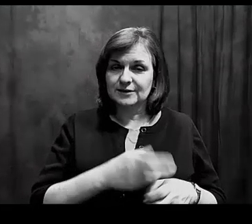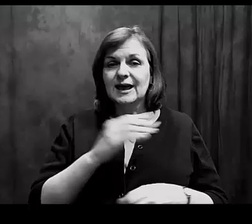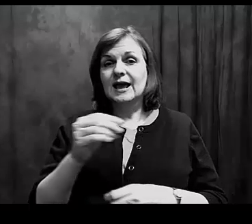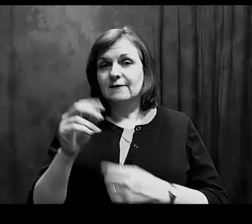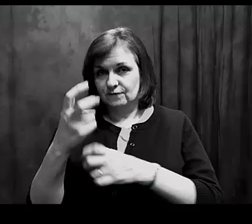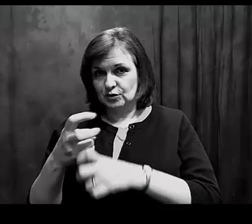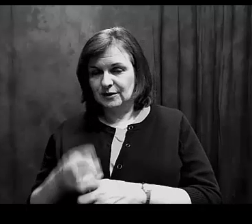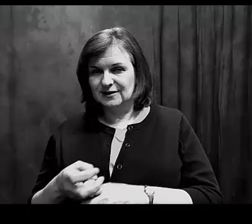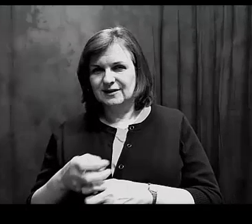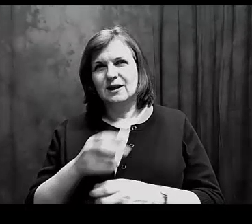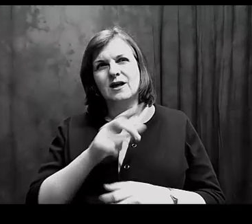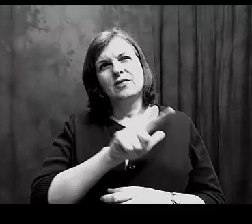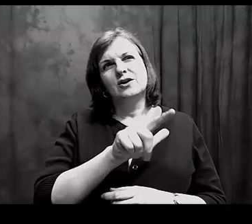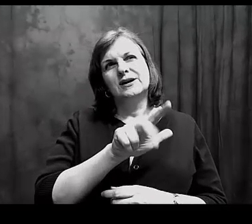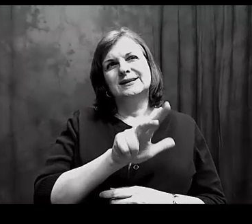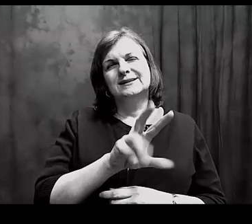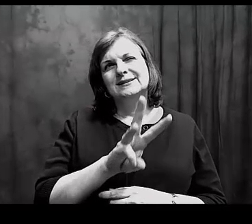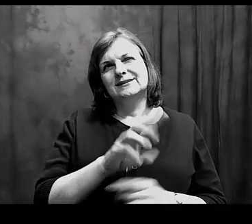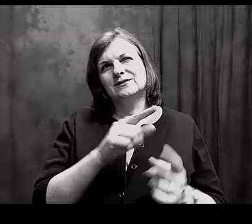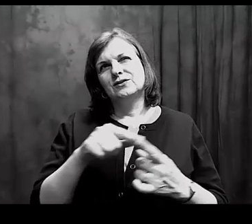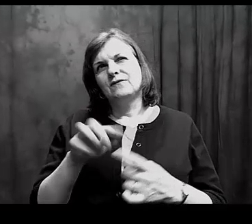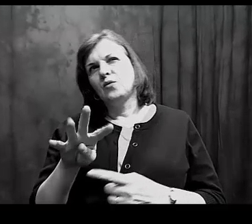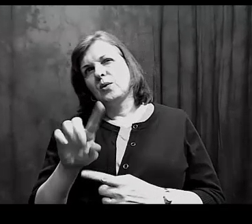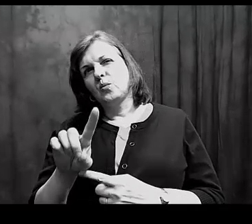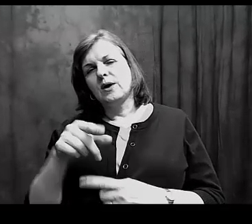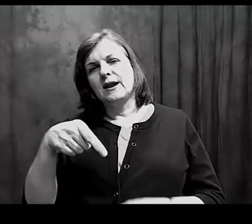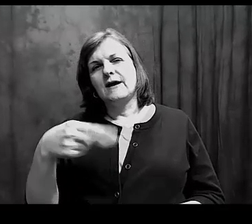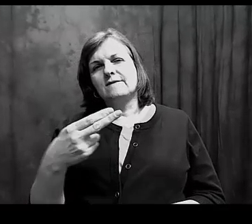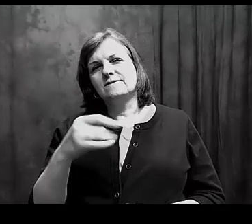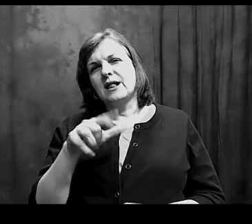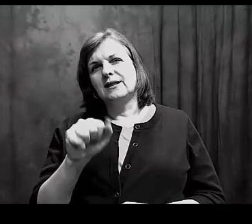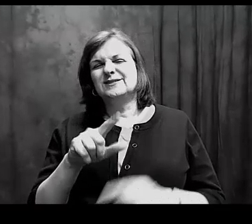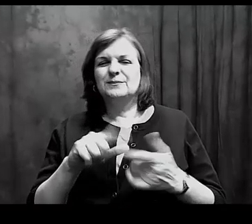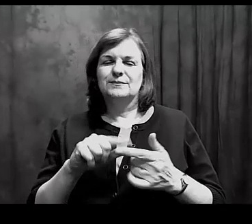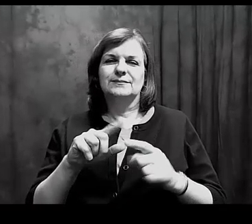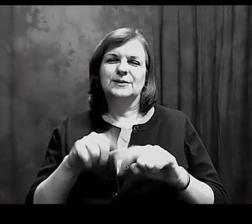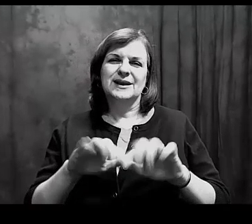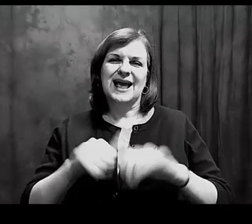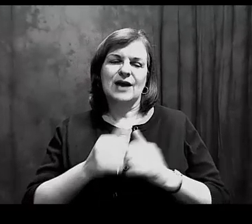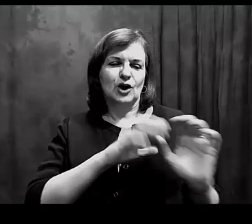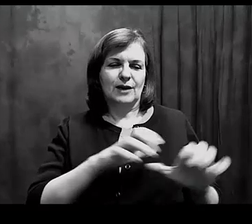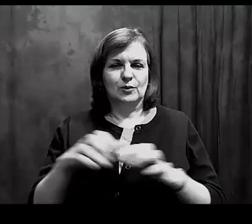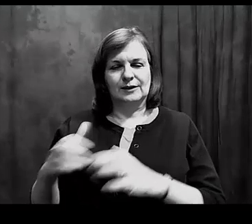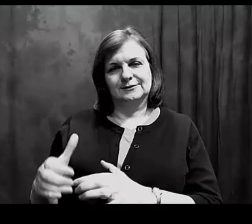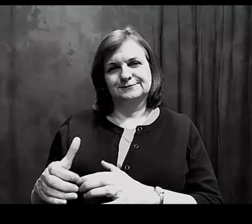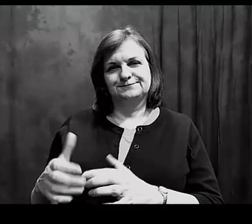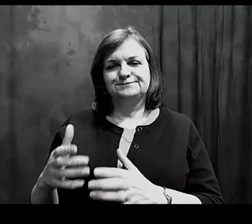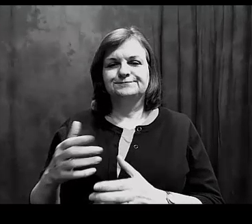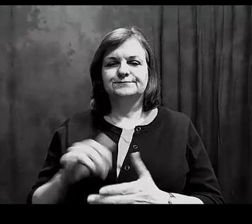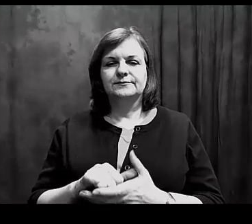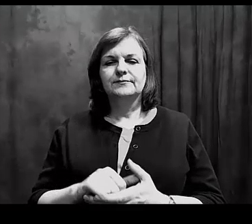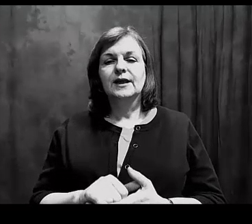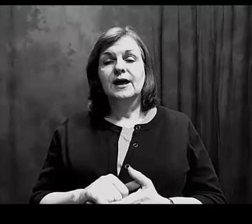when we look at the whole Kingdom Animalia that would include all of our invertebrates and vertebrates we're actually